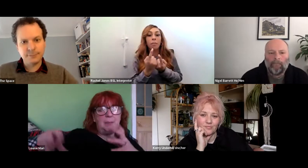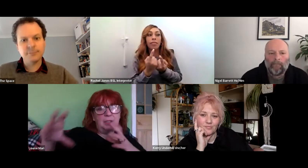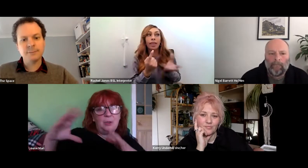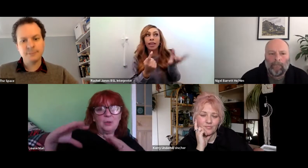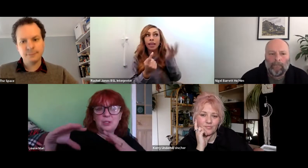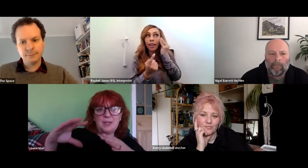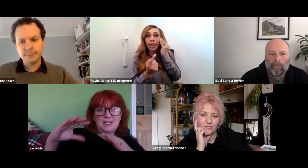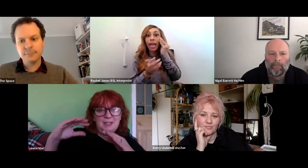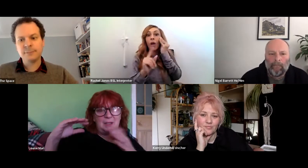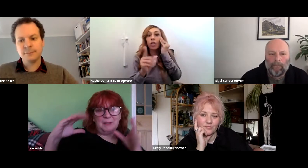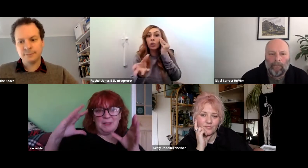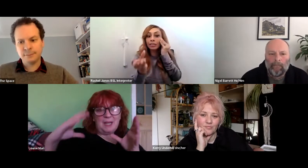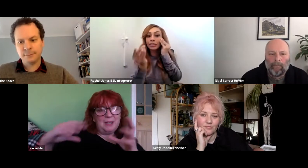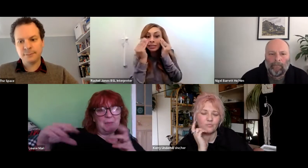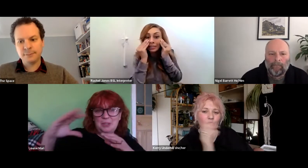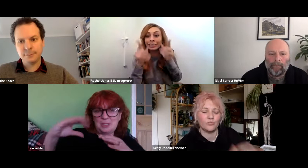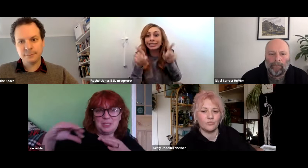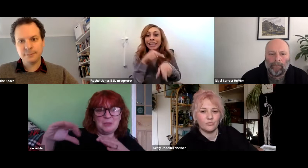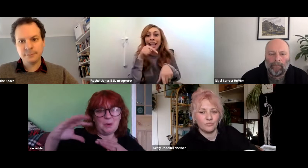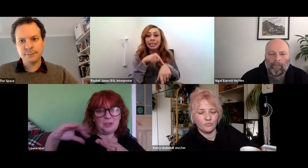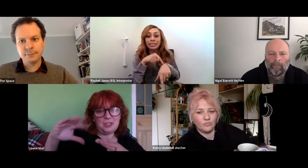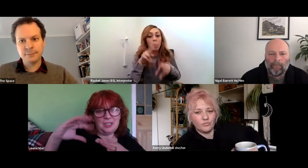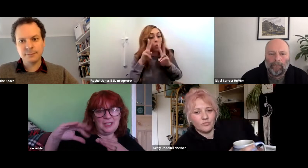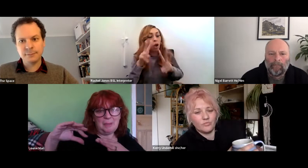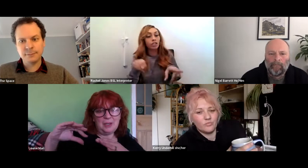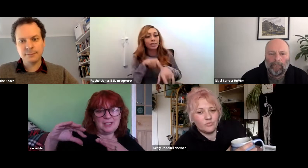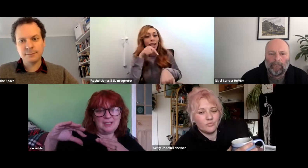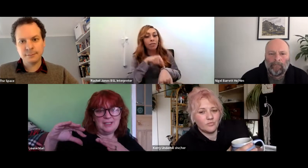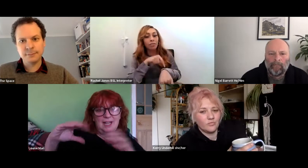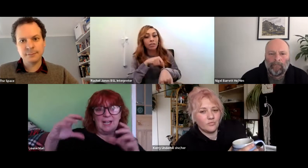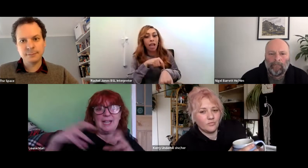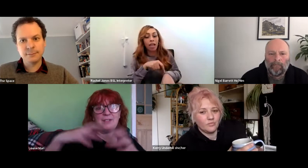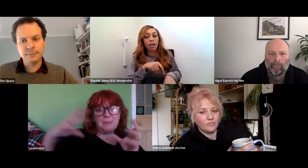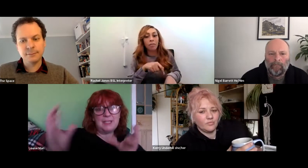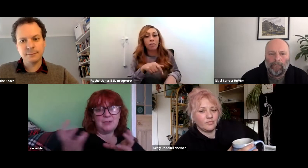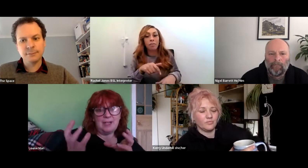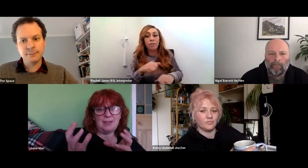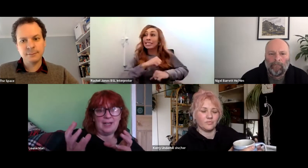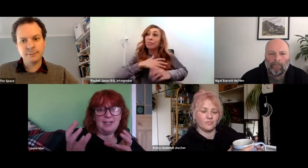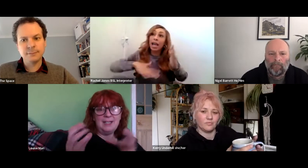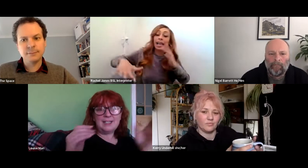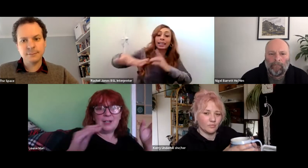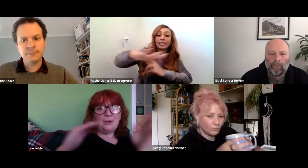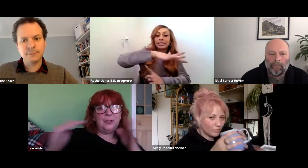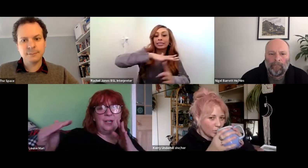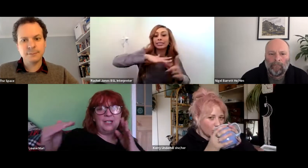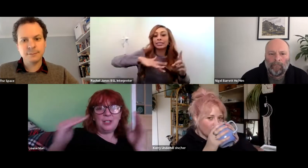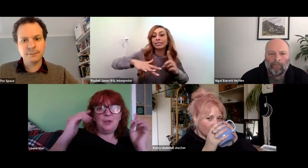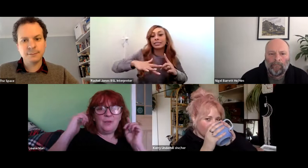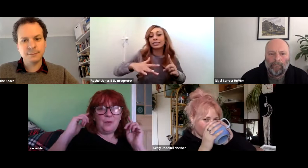but you'll also then get the opportunity to watch the person and have space around that.